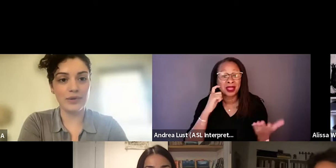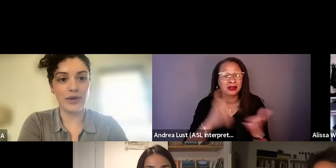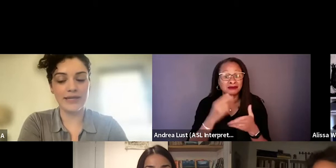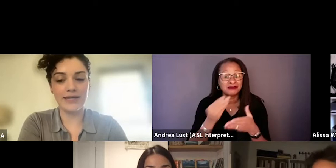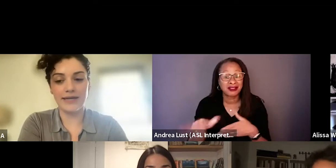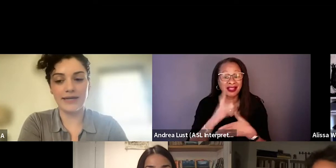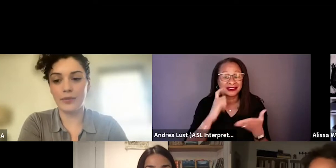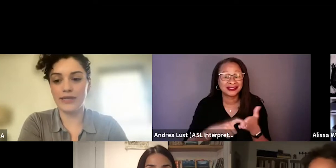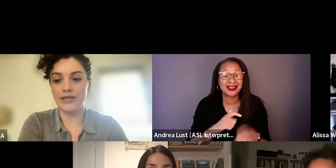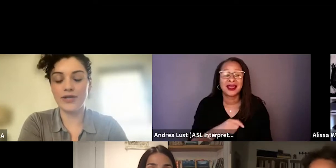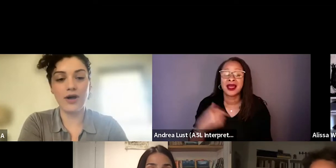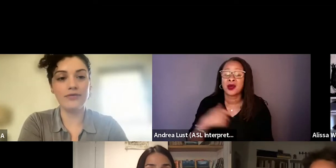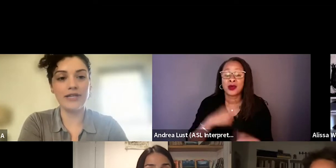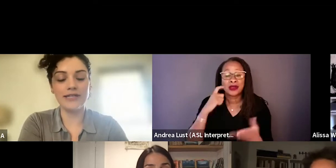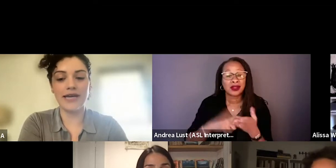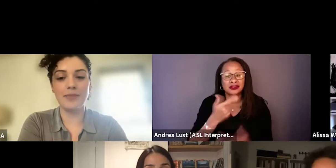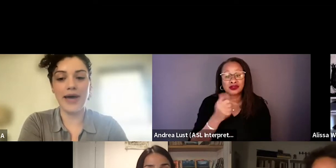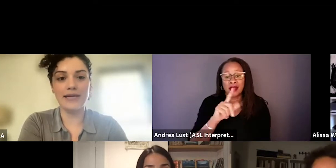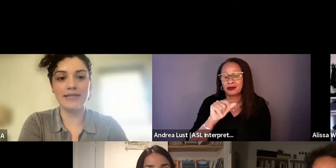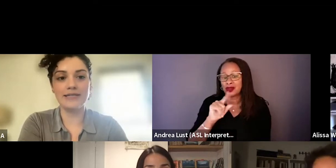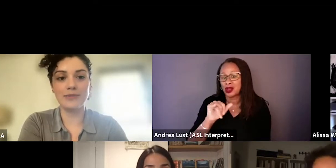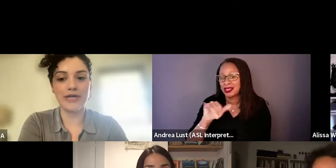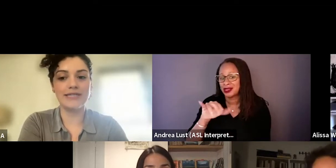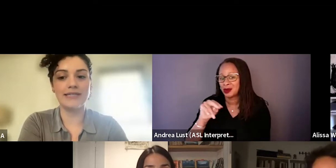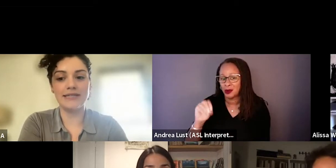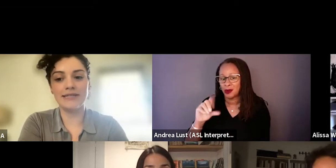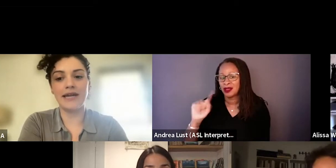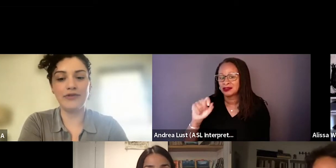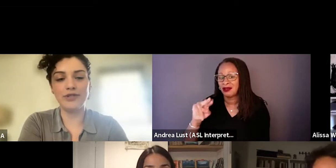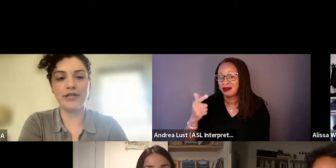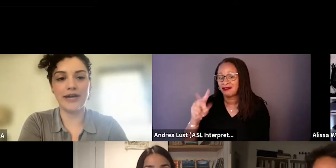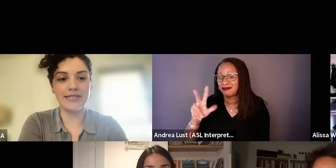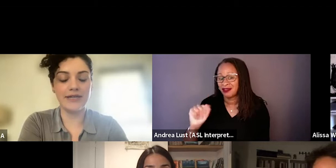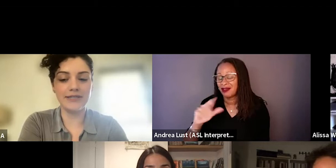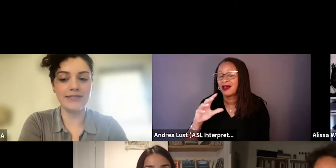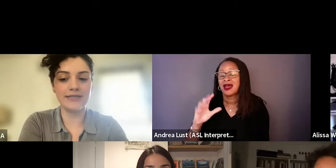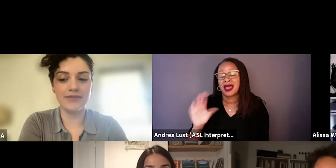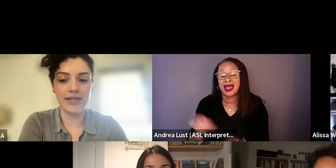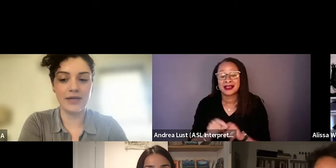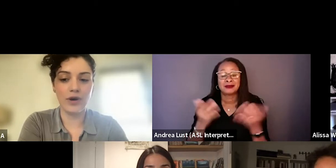We recognize the Gabrielino-Tongva as the past, present, and future caretakers of the land, water and cultural resources